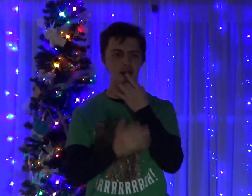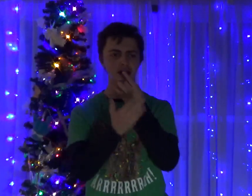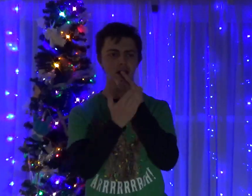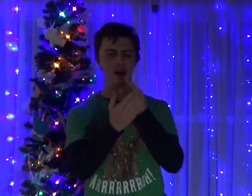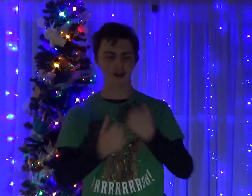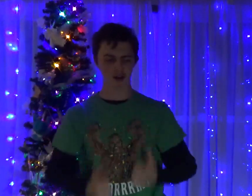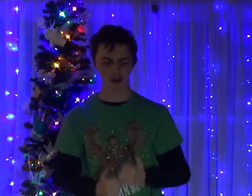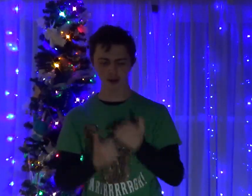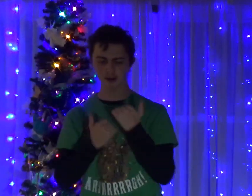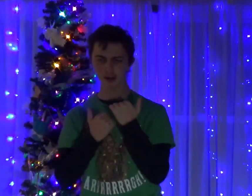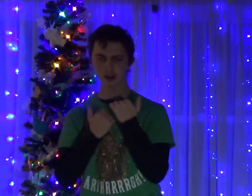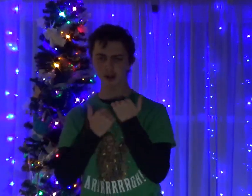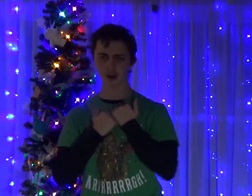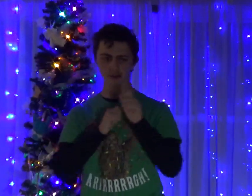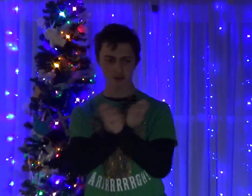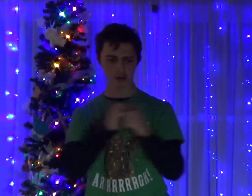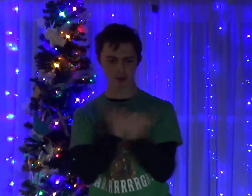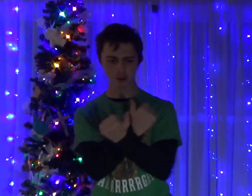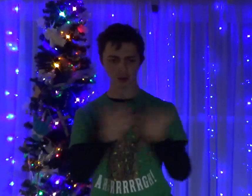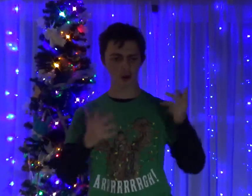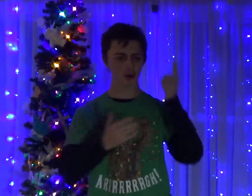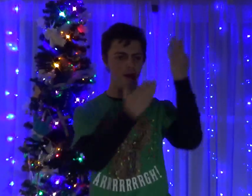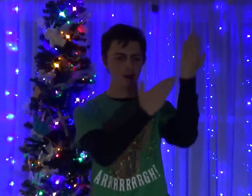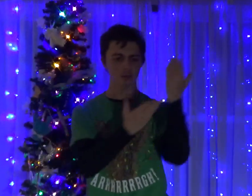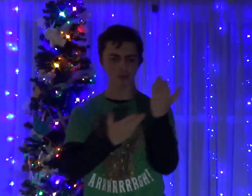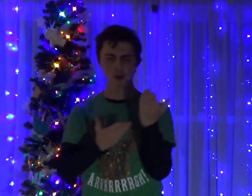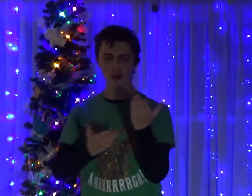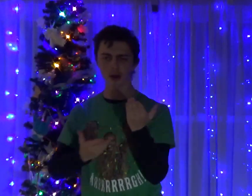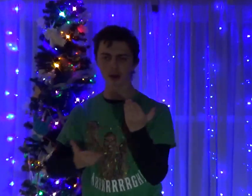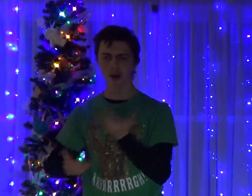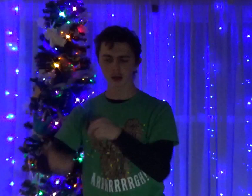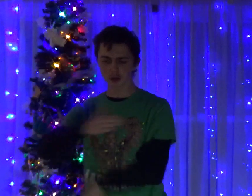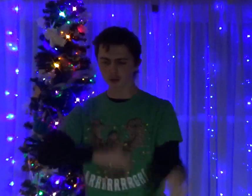Light and life to all He brings,